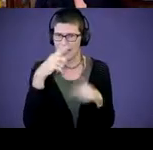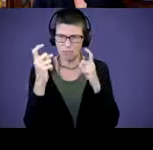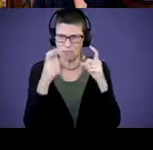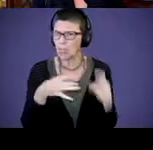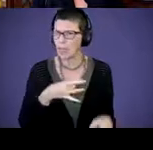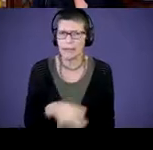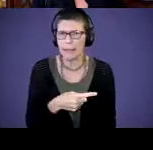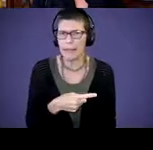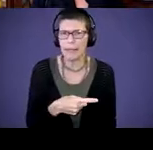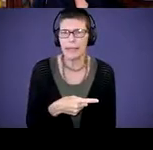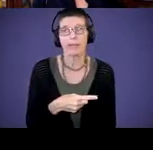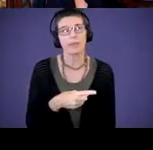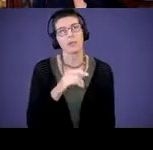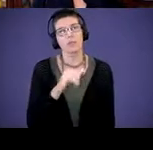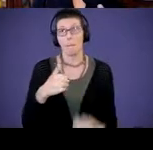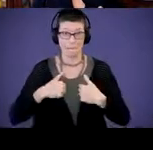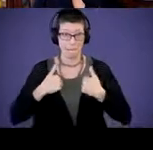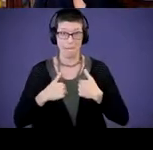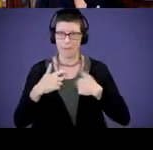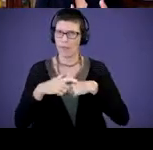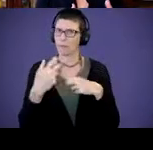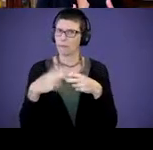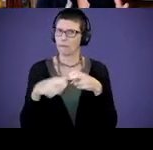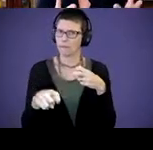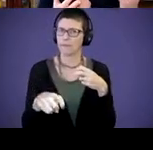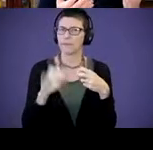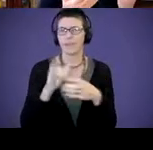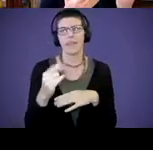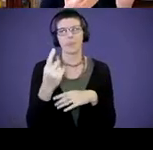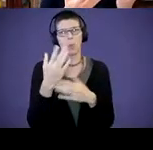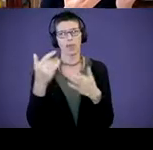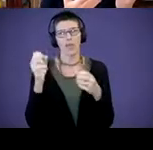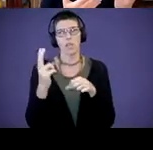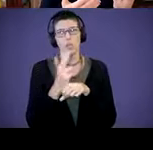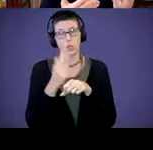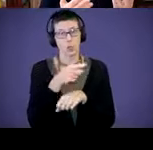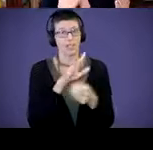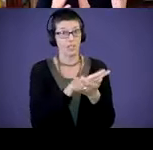So bathtime was tough. So, that's one thing I went and I could use these sheets now and say,